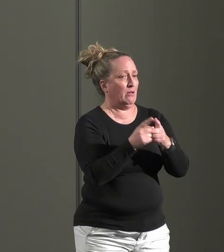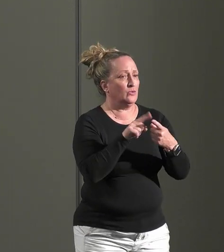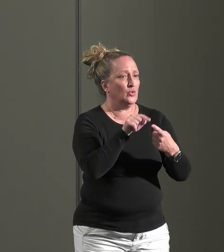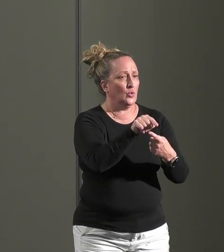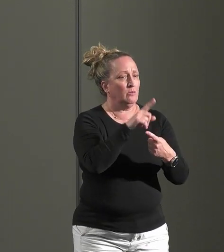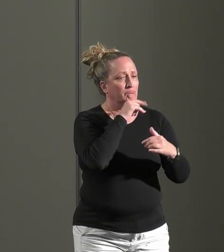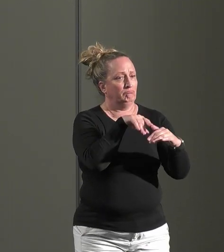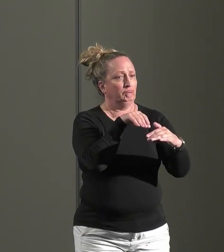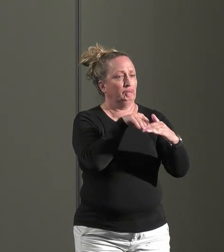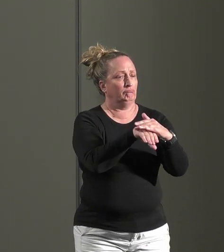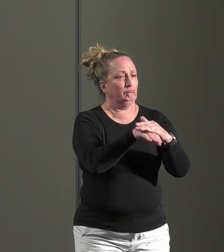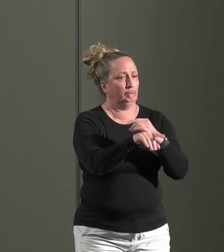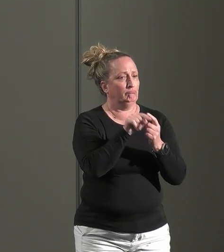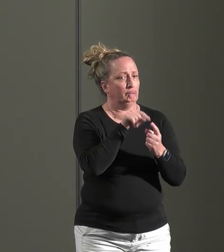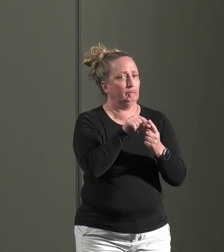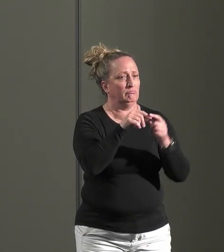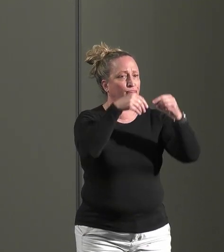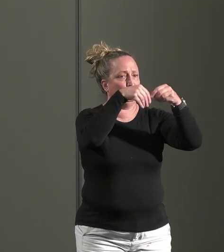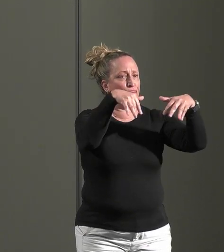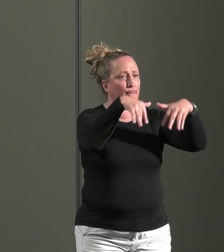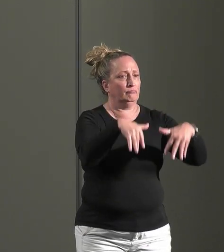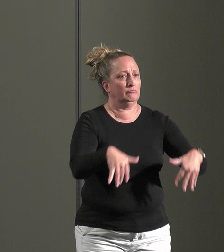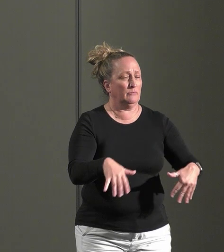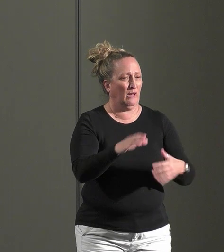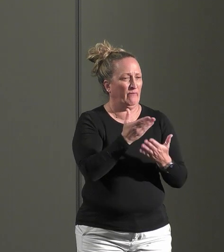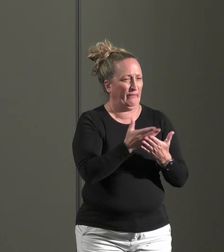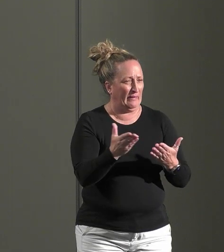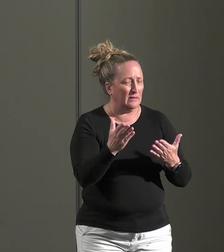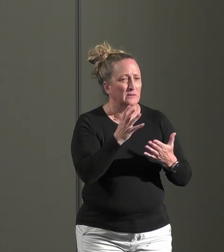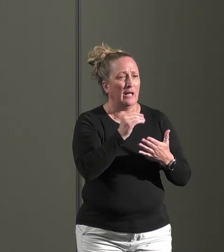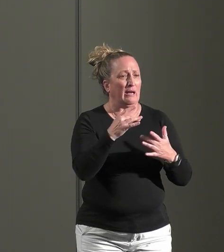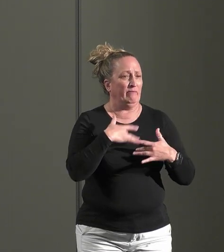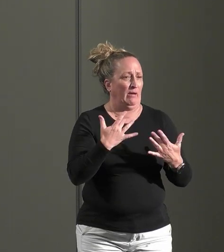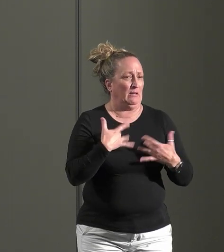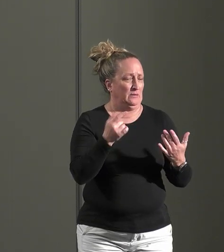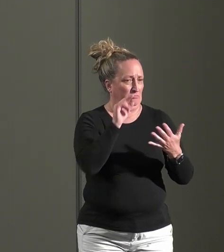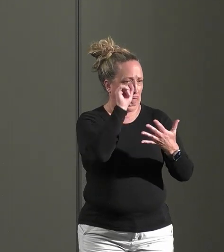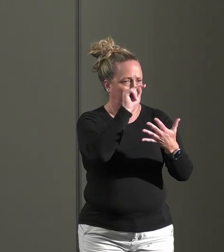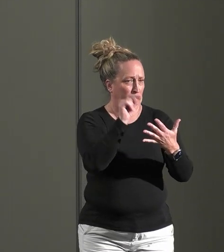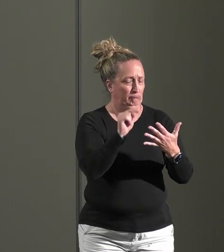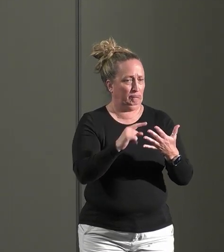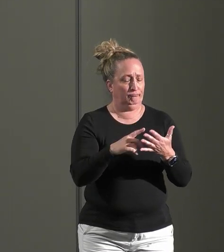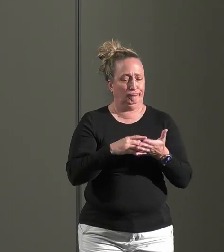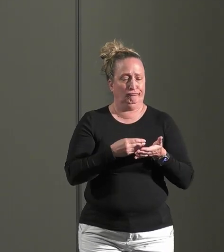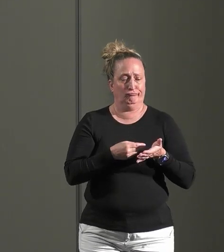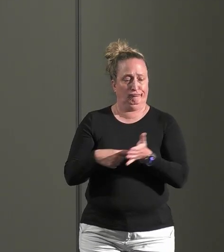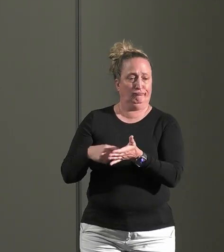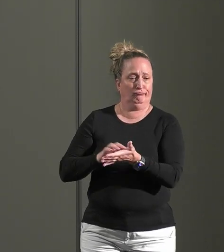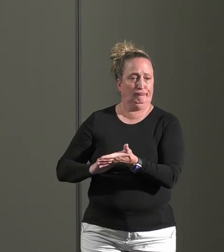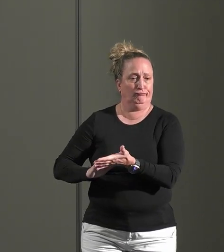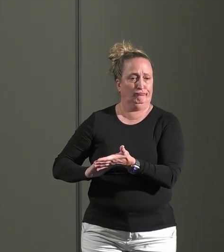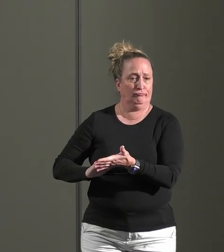accessibility tree of objects and series of event that is presented to the screen reader.